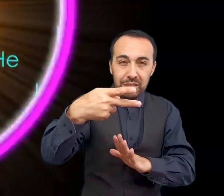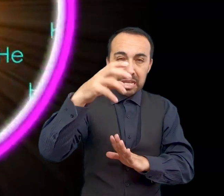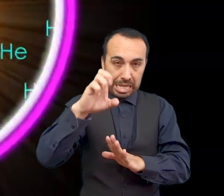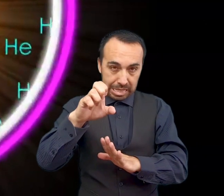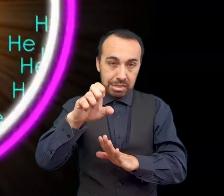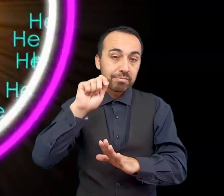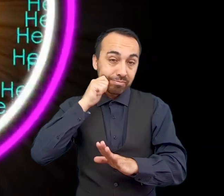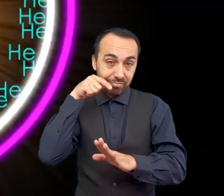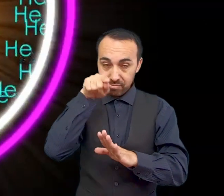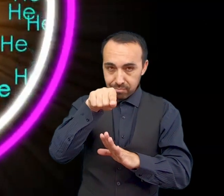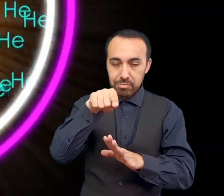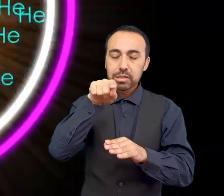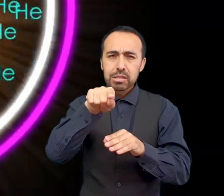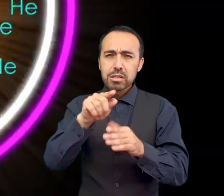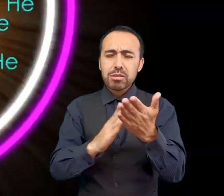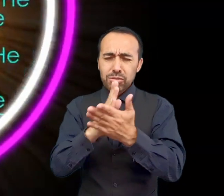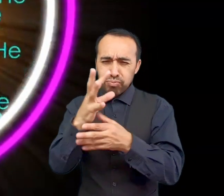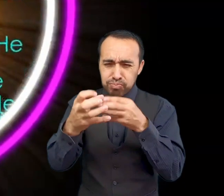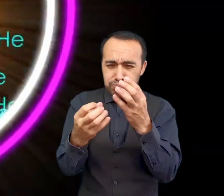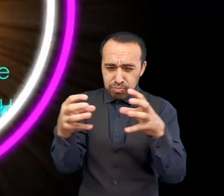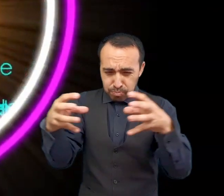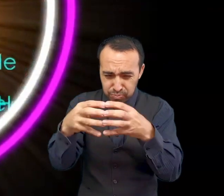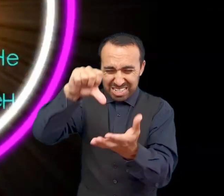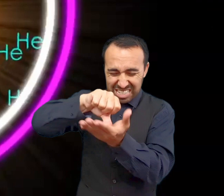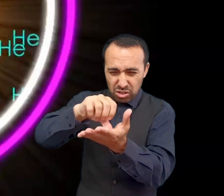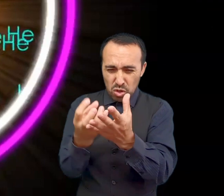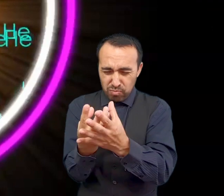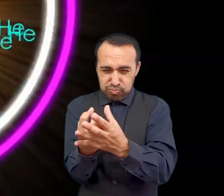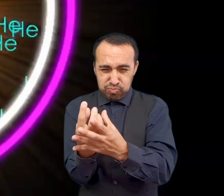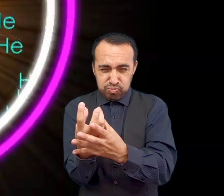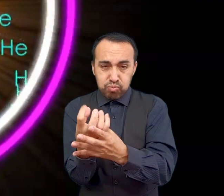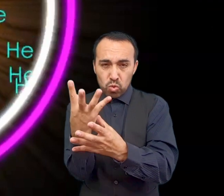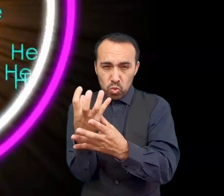Then, the internal temperature of the star rises and a layer of hydrogen ignites